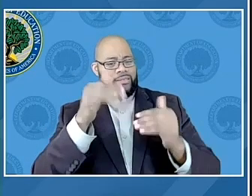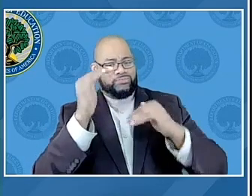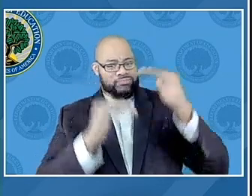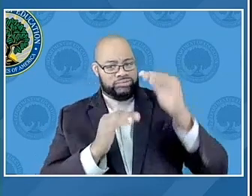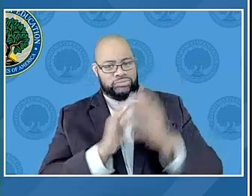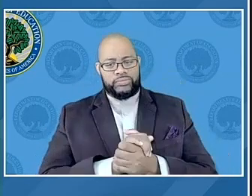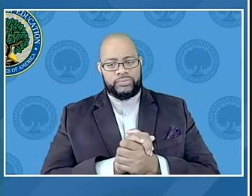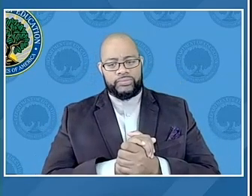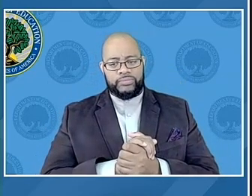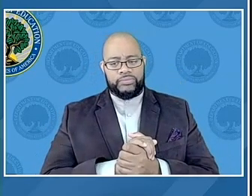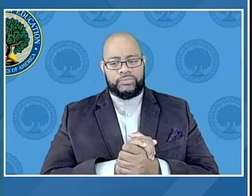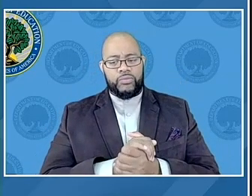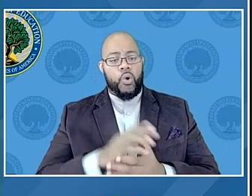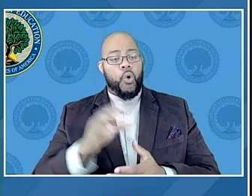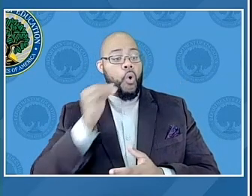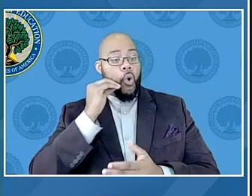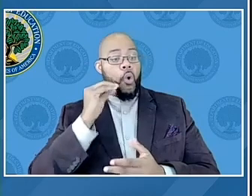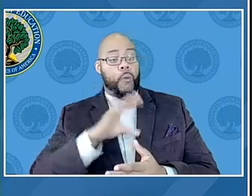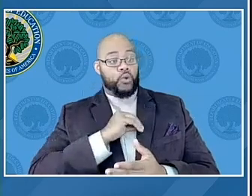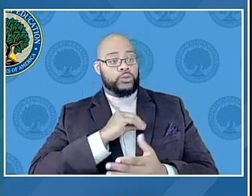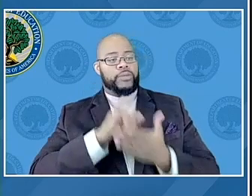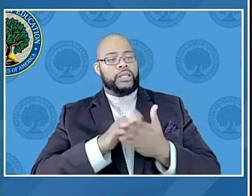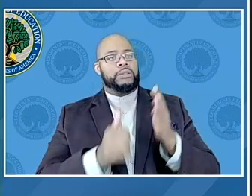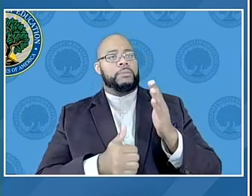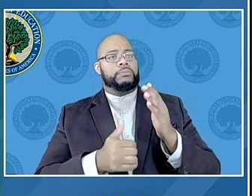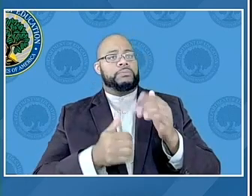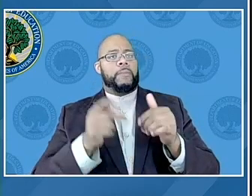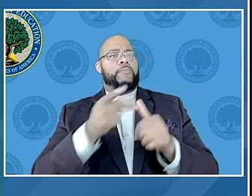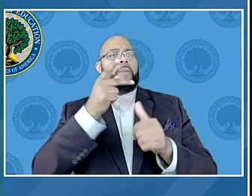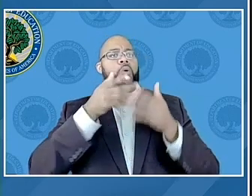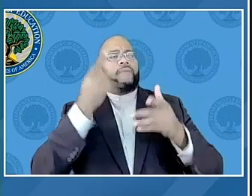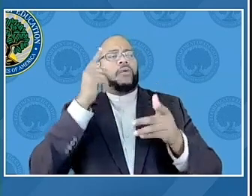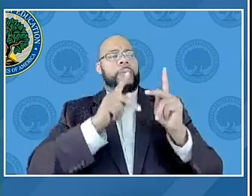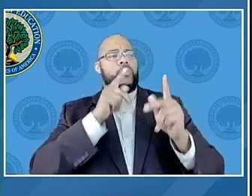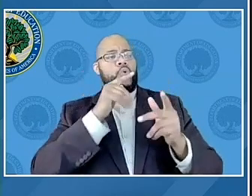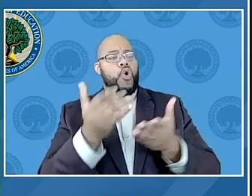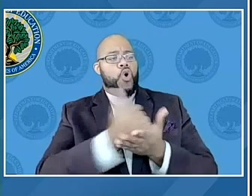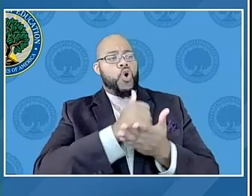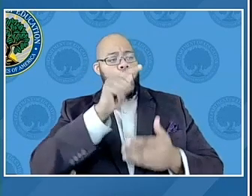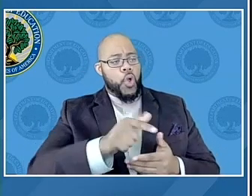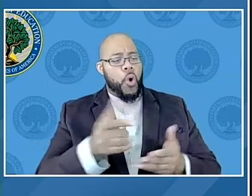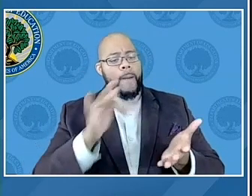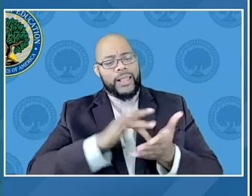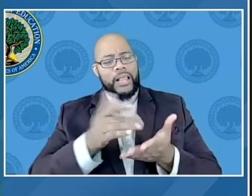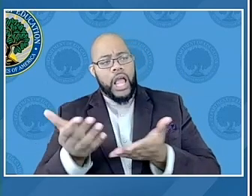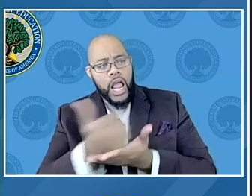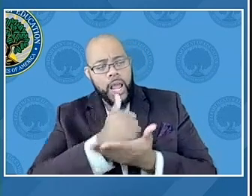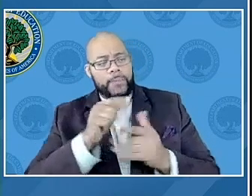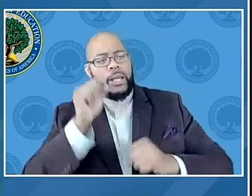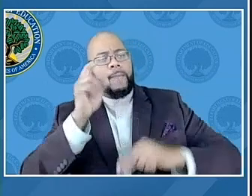Homeownership is often the primary way for populations earning lower middle incomes to build wealth in this country.